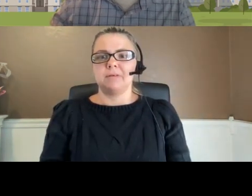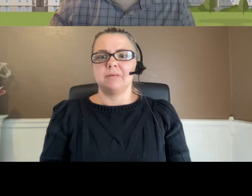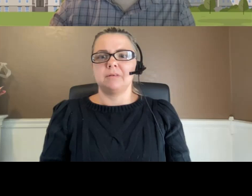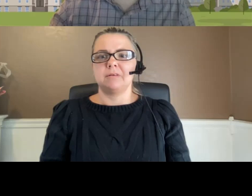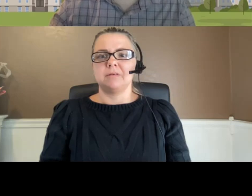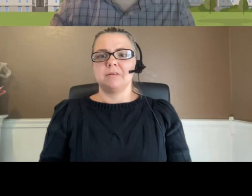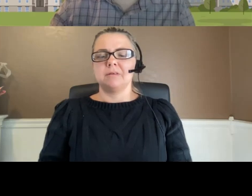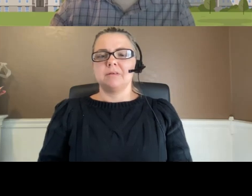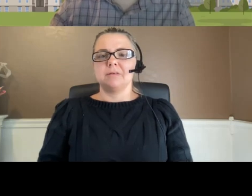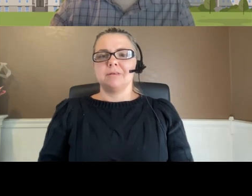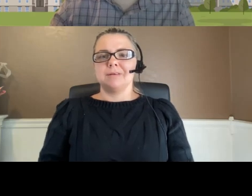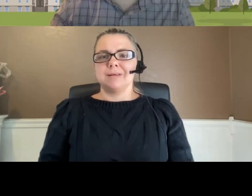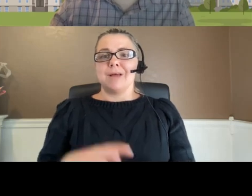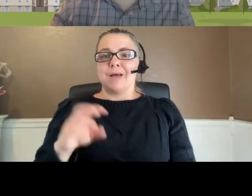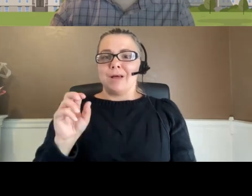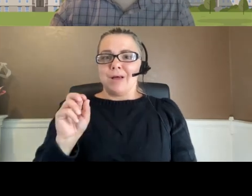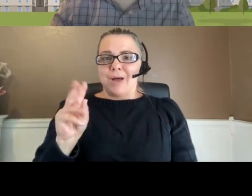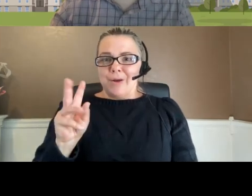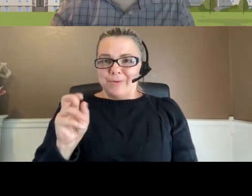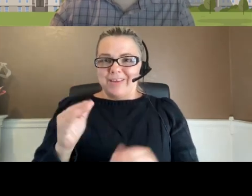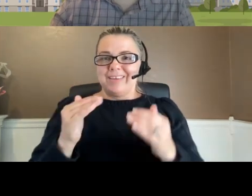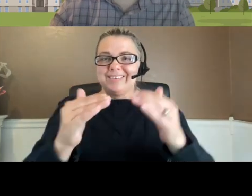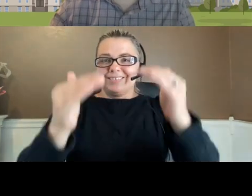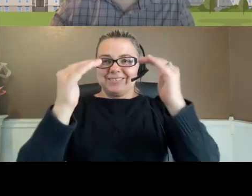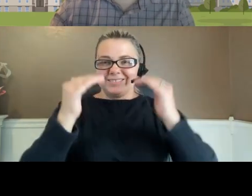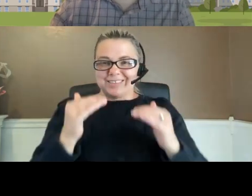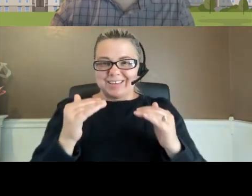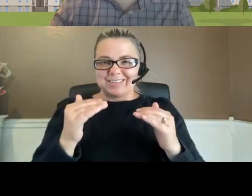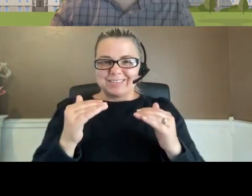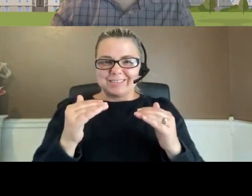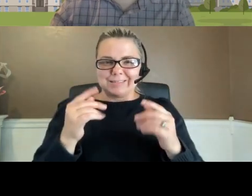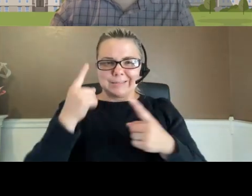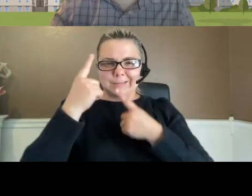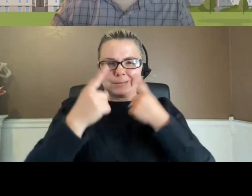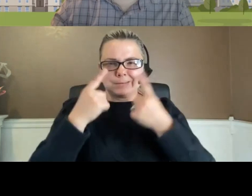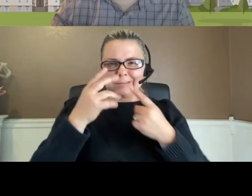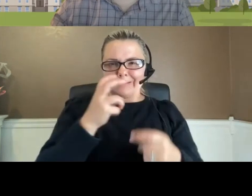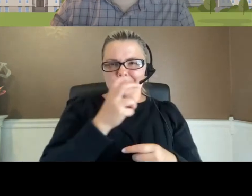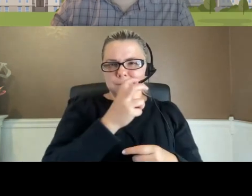[Jared]: Okay, next we could consider navigation and interaction, right? And we could consider,